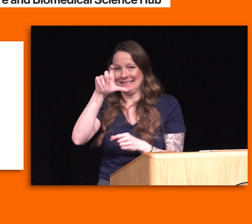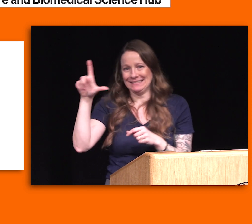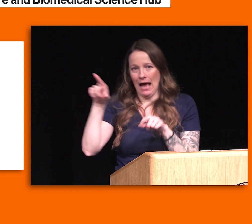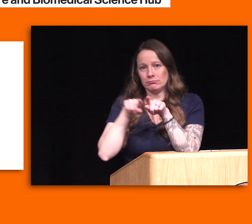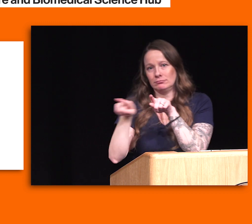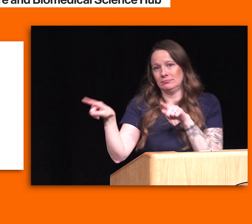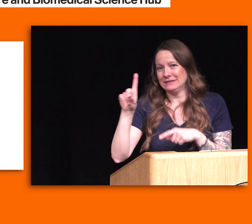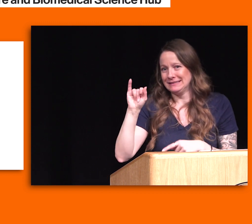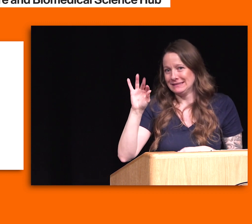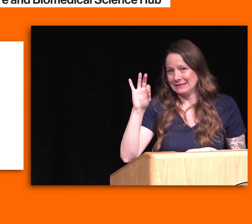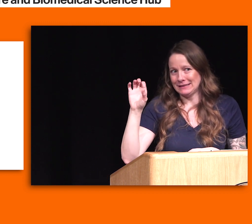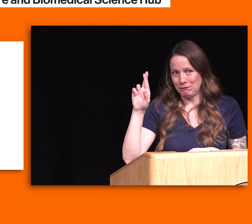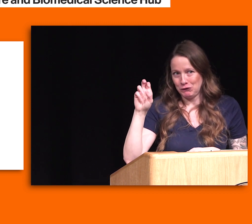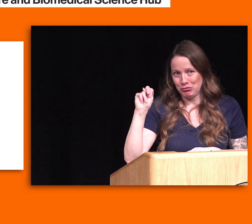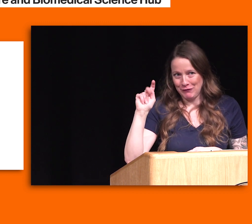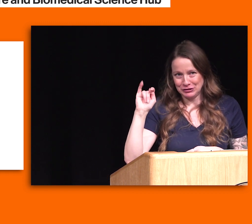in B cell differentiation.